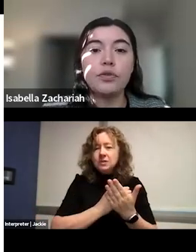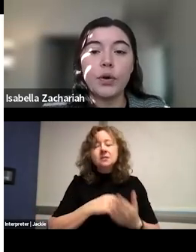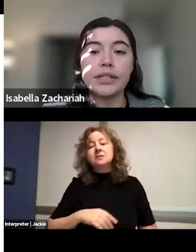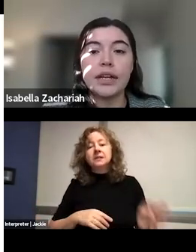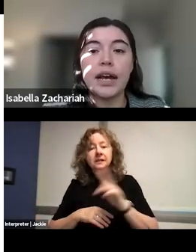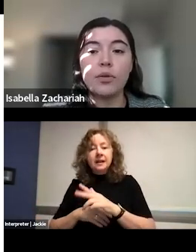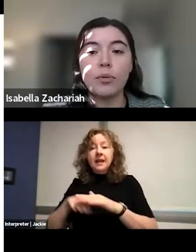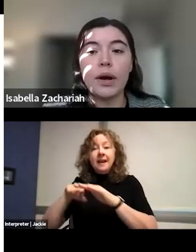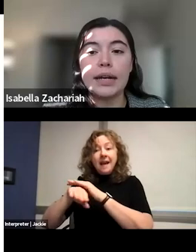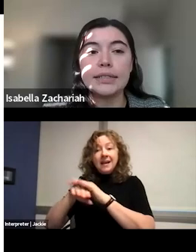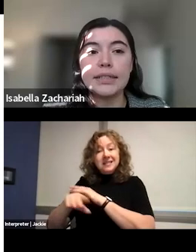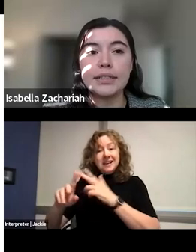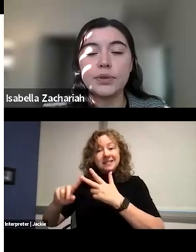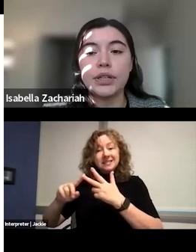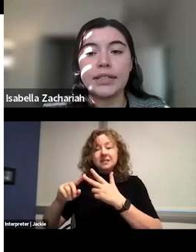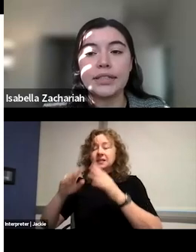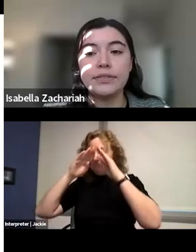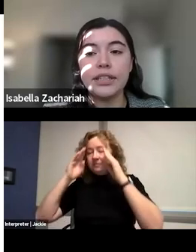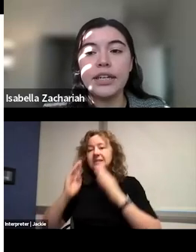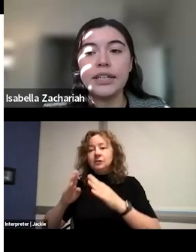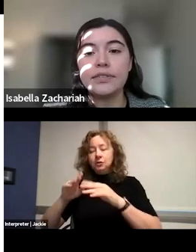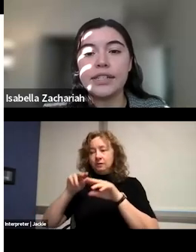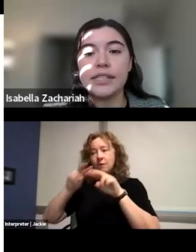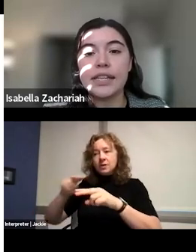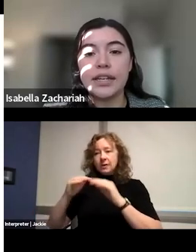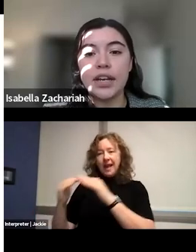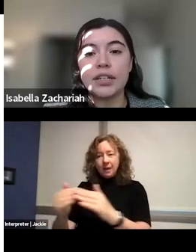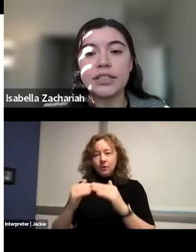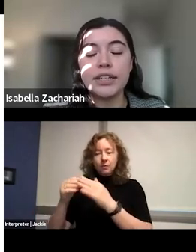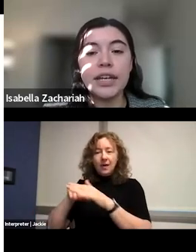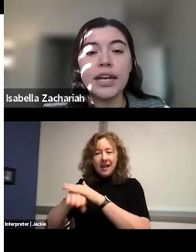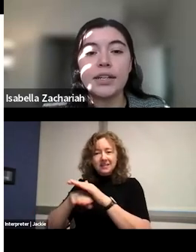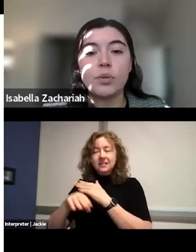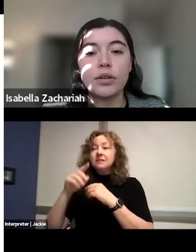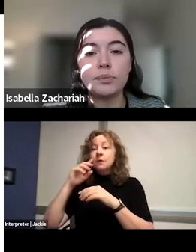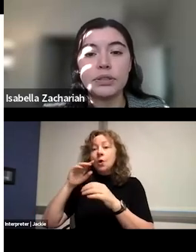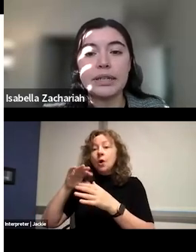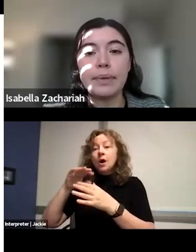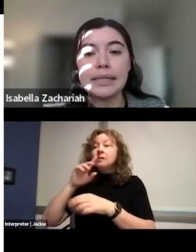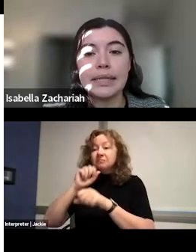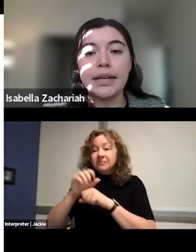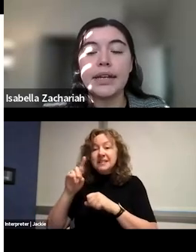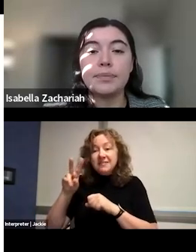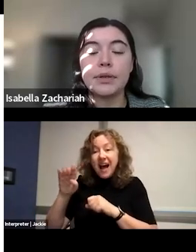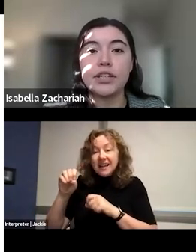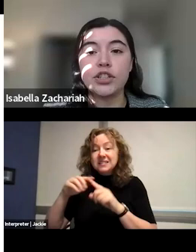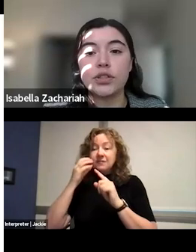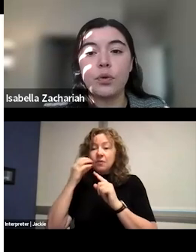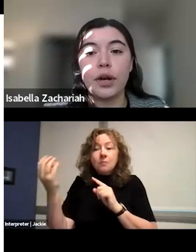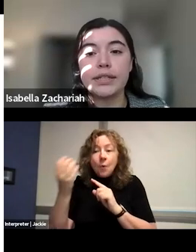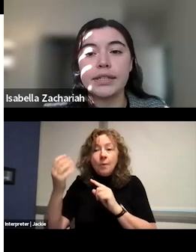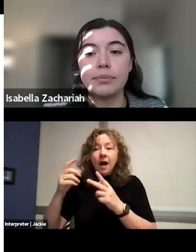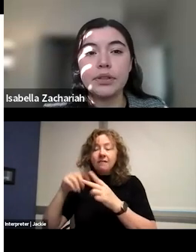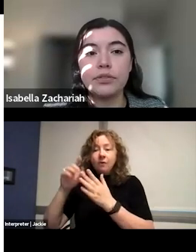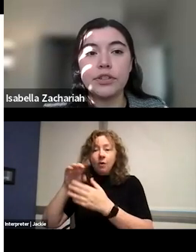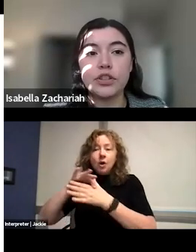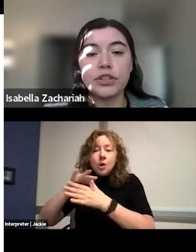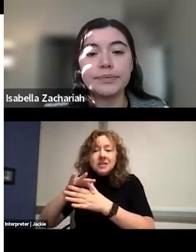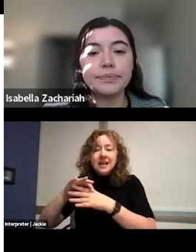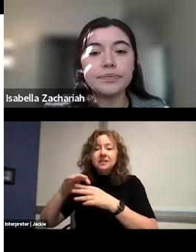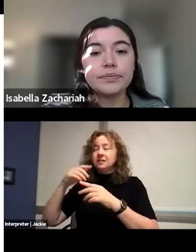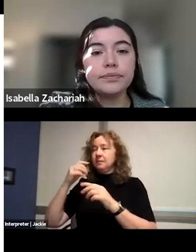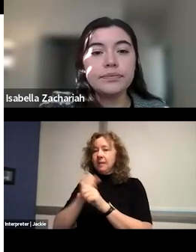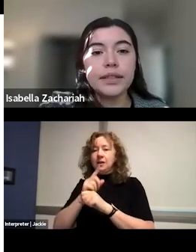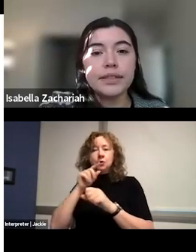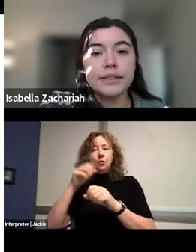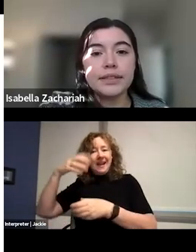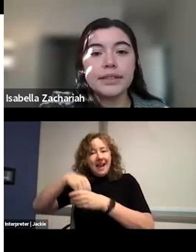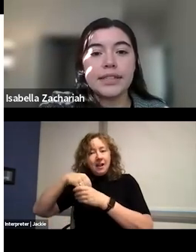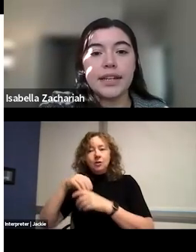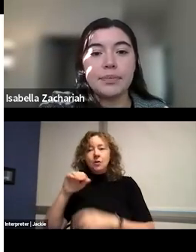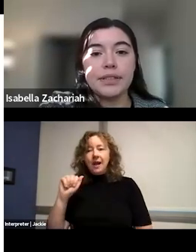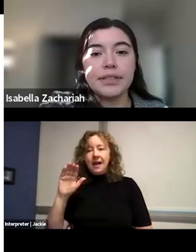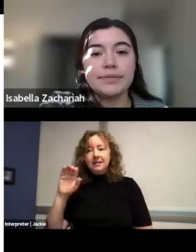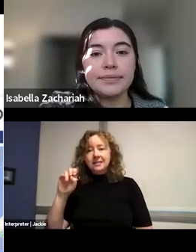Isabella Zachariah: and in the access divide continued focus on equitable access to connectivity devices and content, as well as building baseline expectations for accessibility. Features.